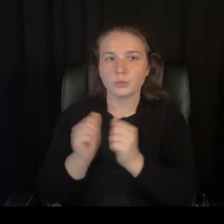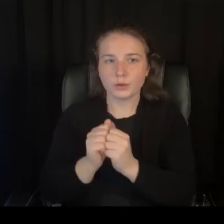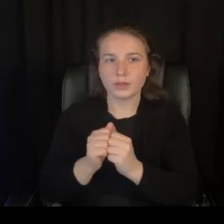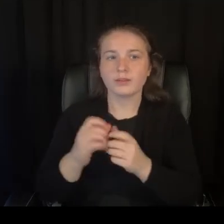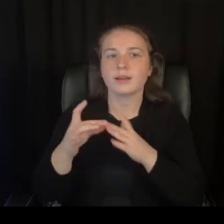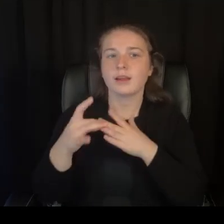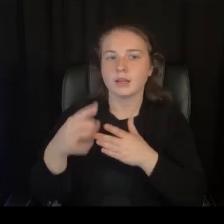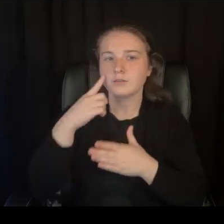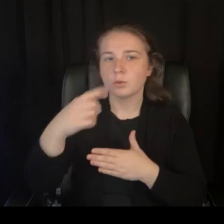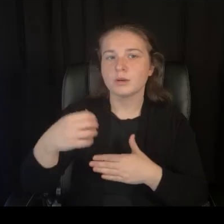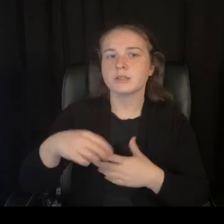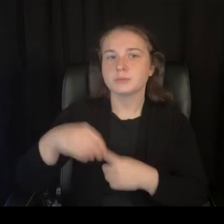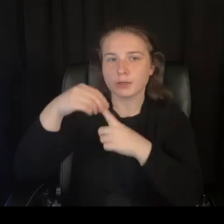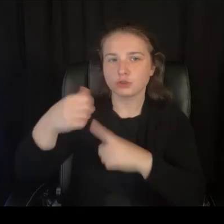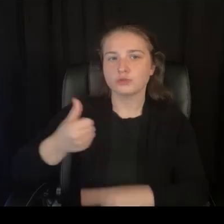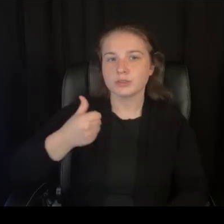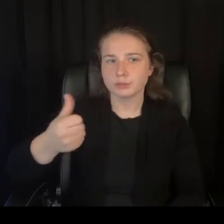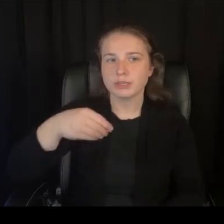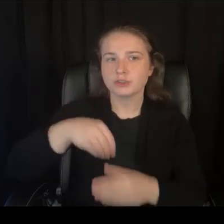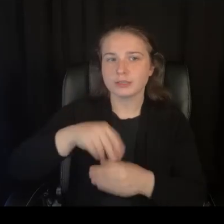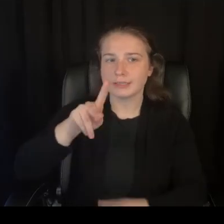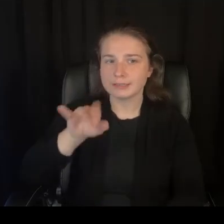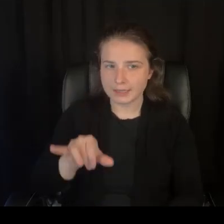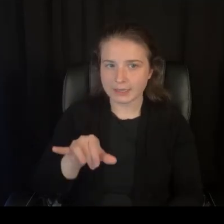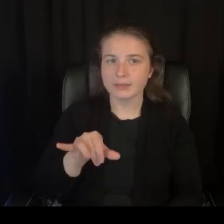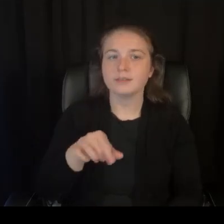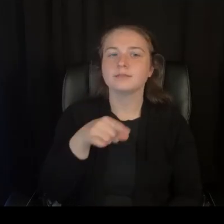Special Transportation in Kentucky document linked here,